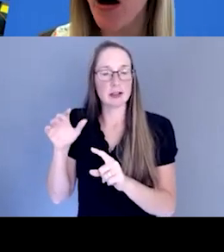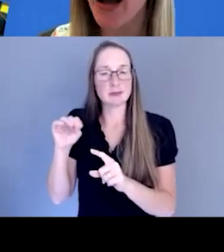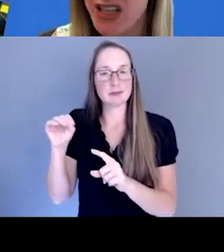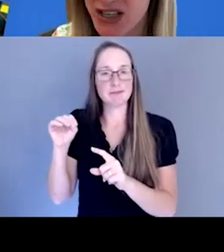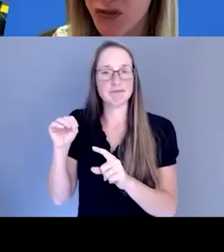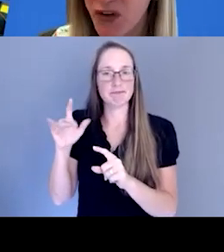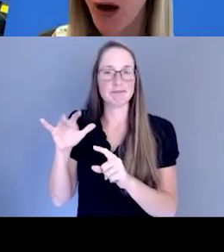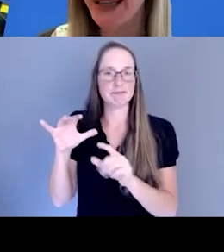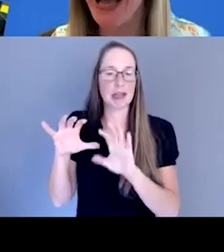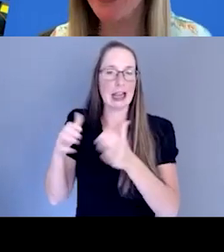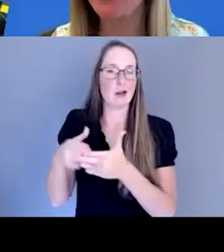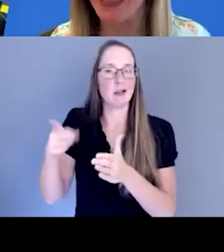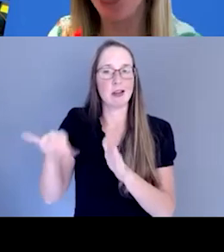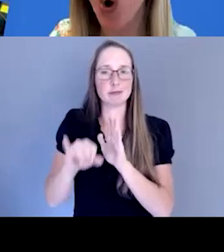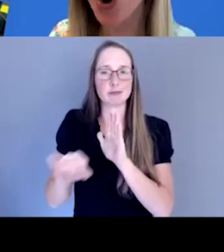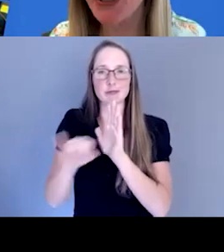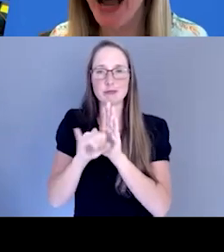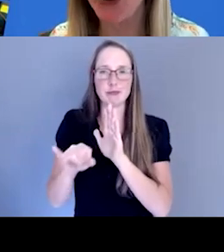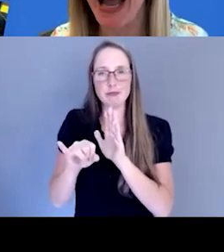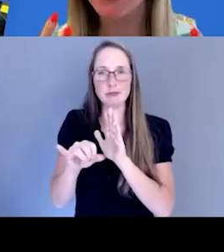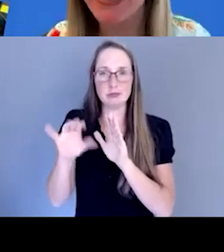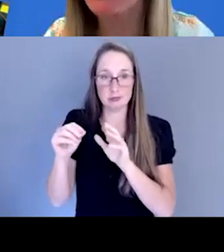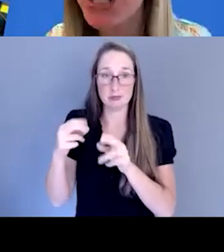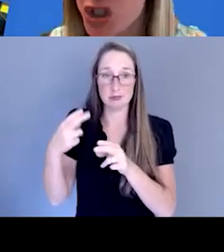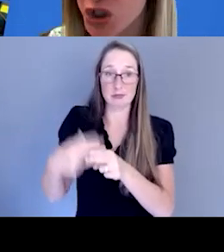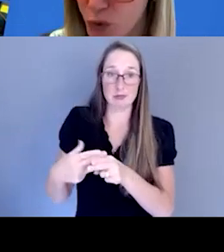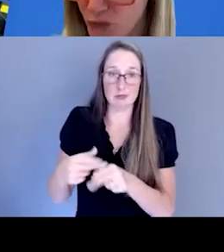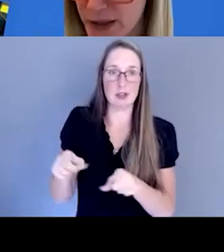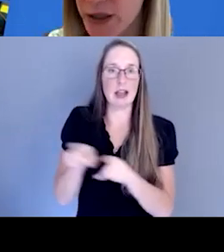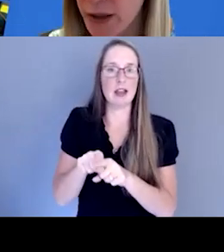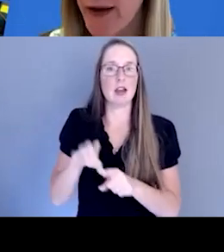identified and called it out as conditional vesting,